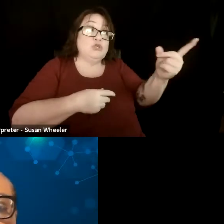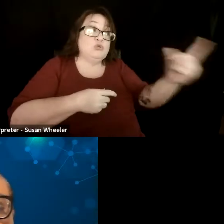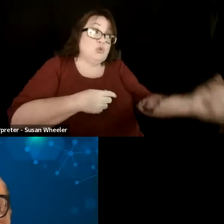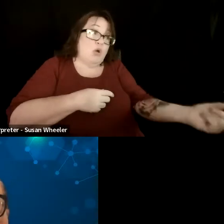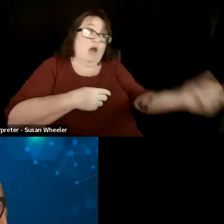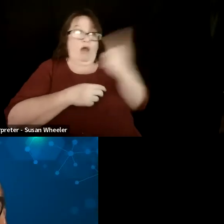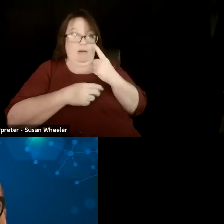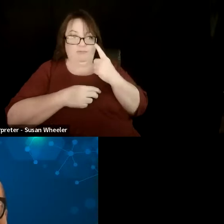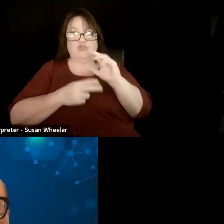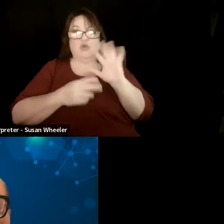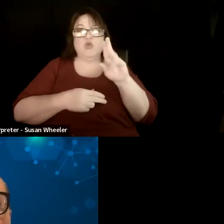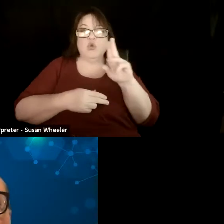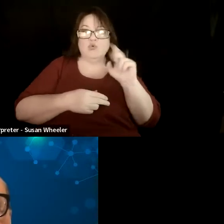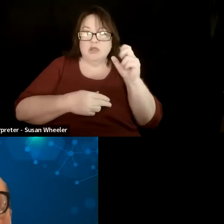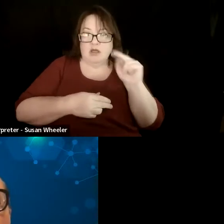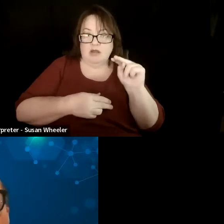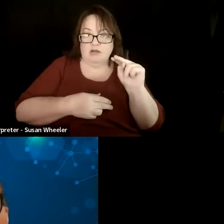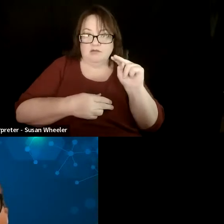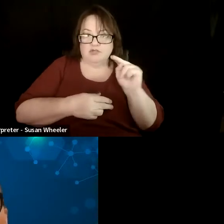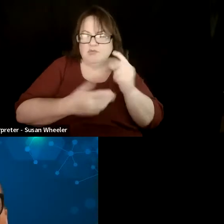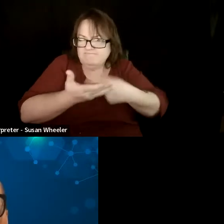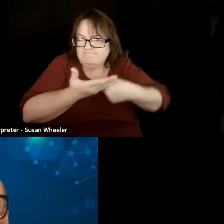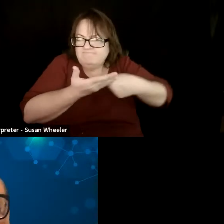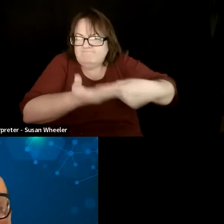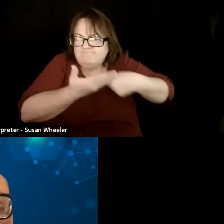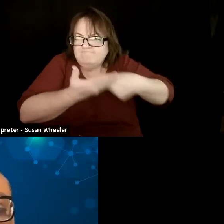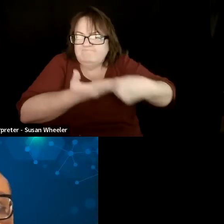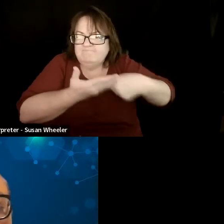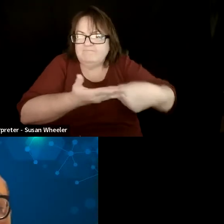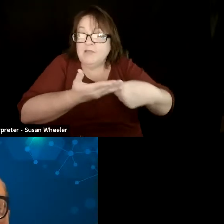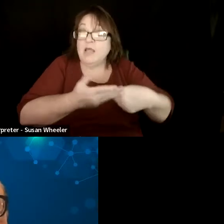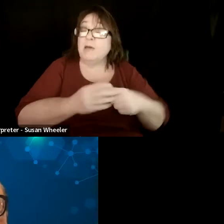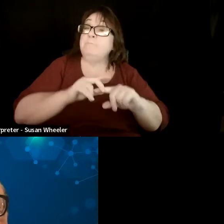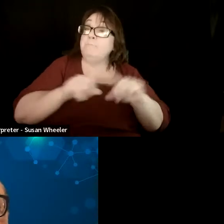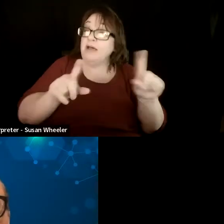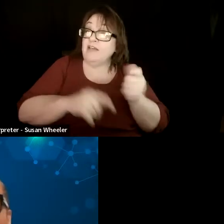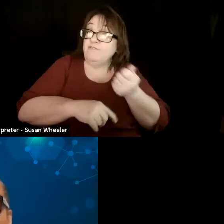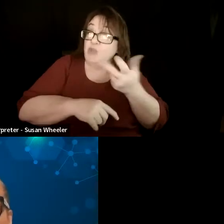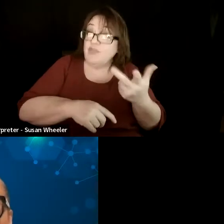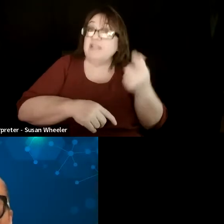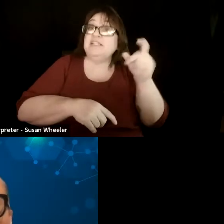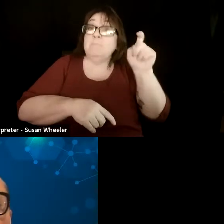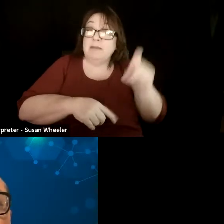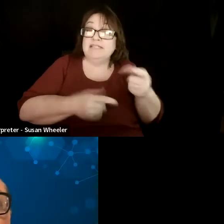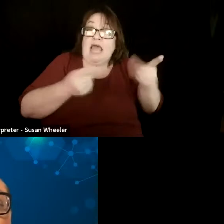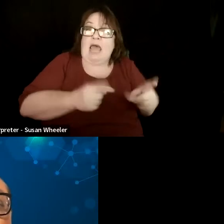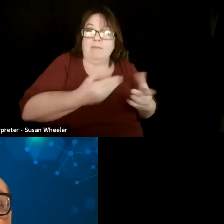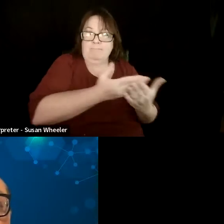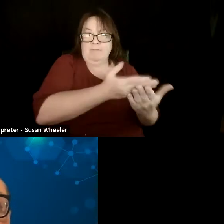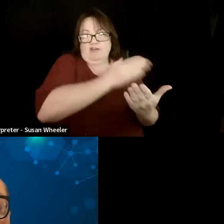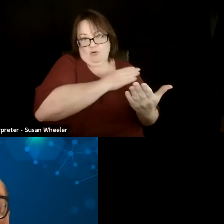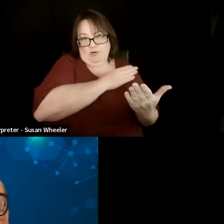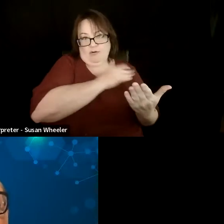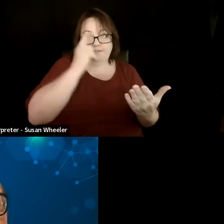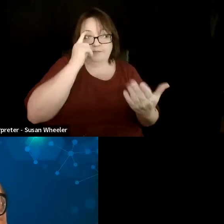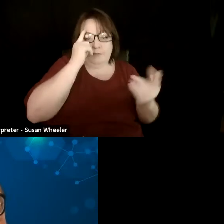so we can have that dialogue but there are a few things that need to take place. Not only do the producers have